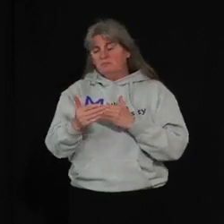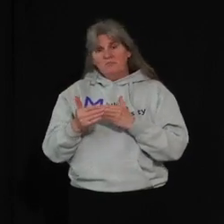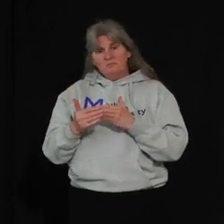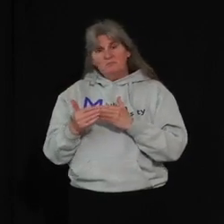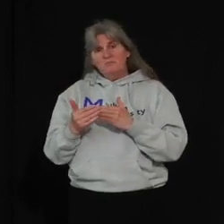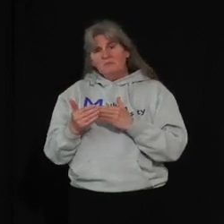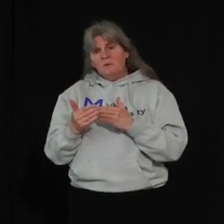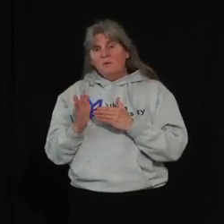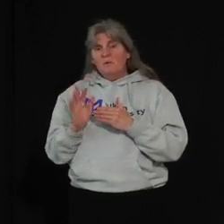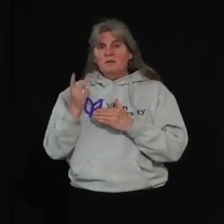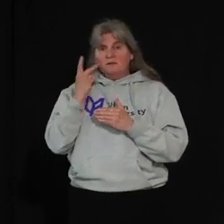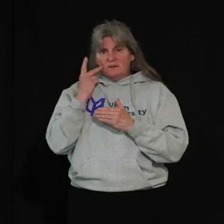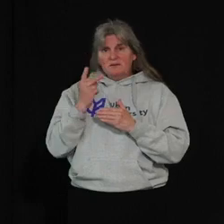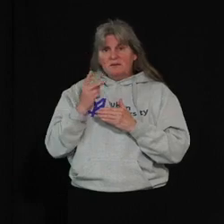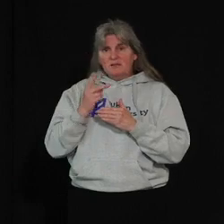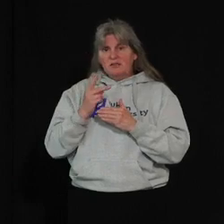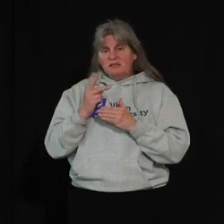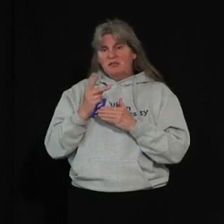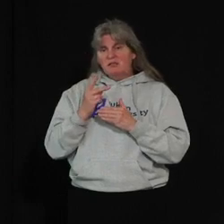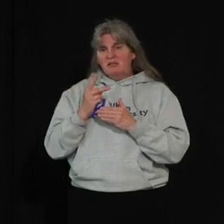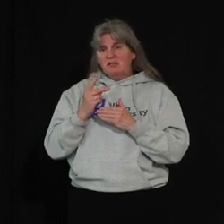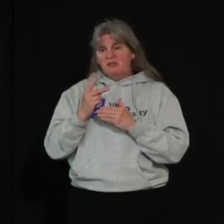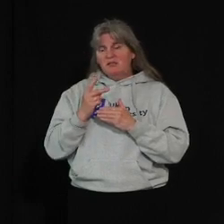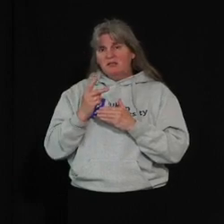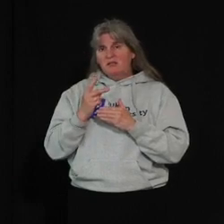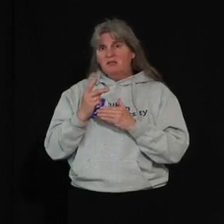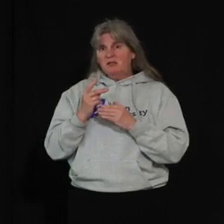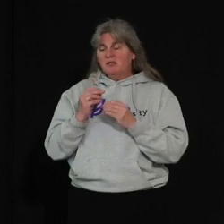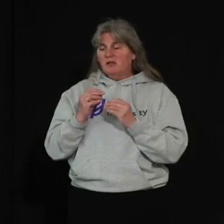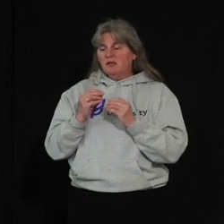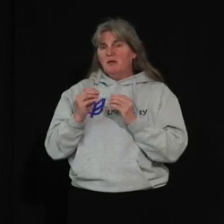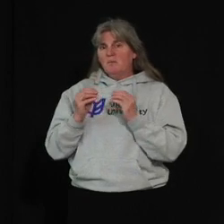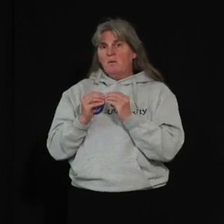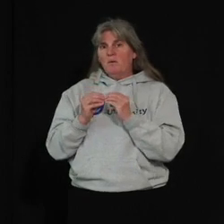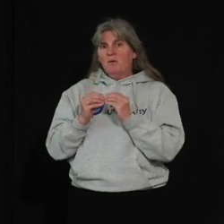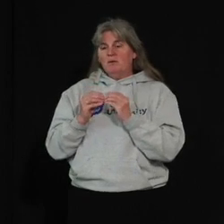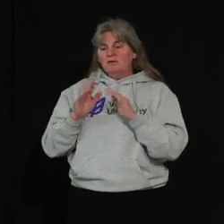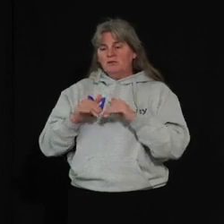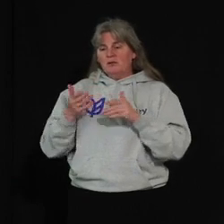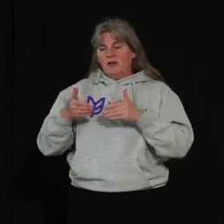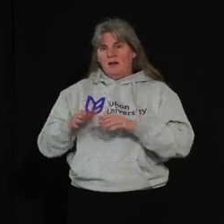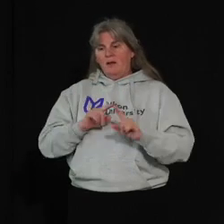So in the weeks to come, we will see this expansion of capacity.